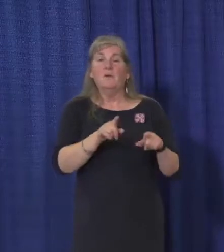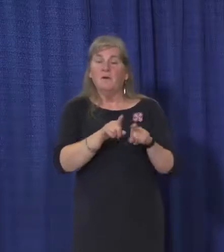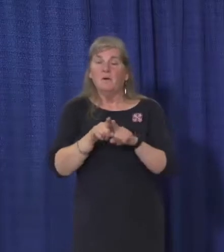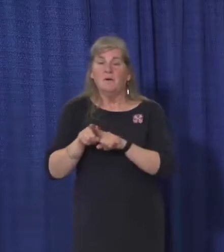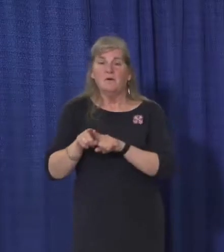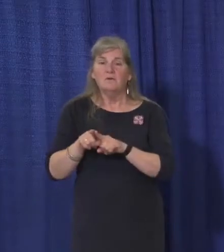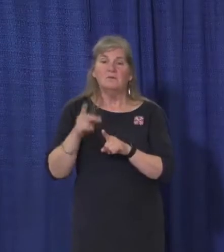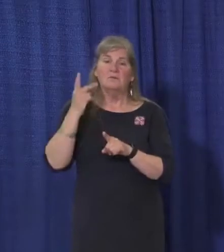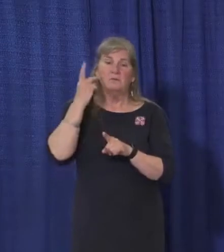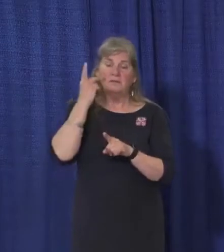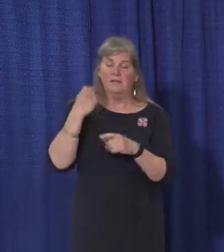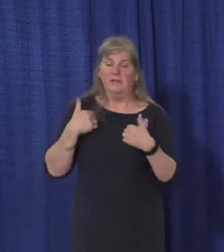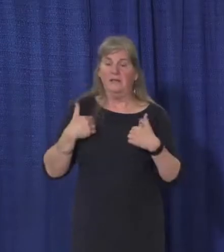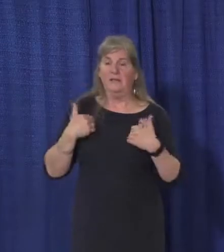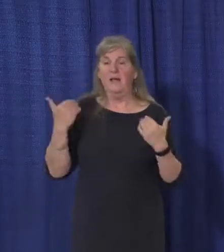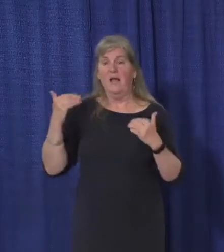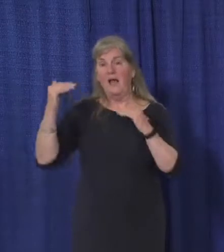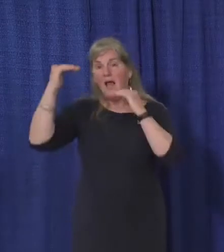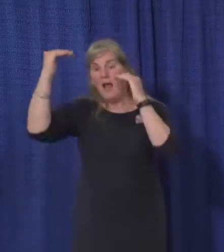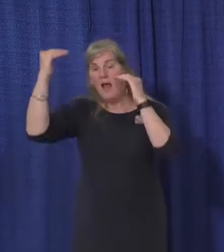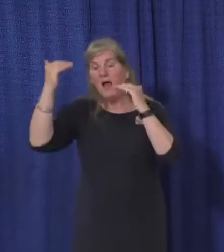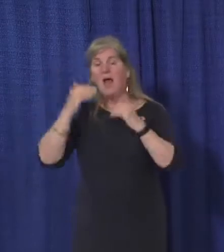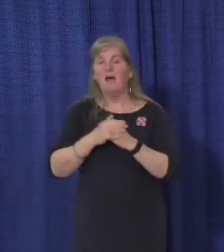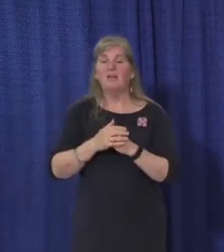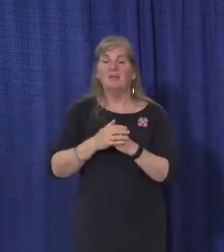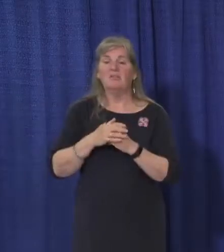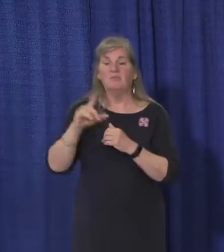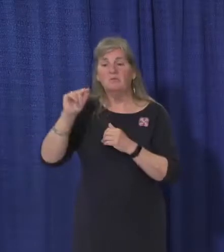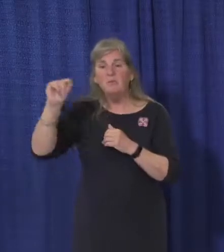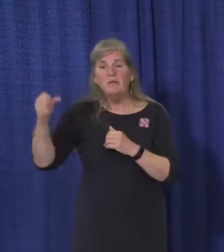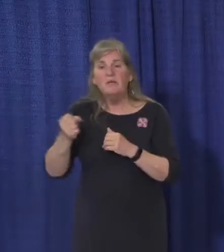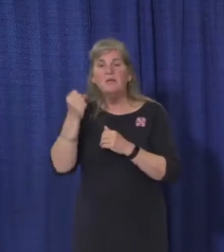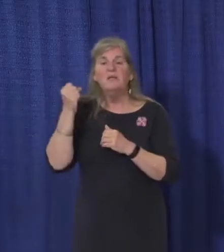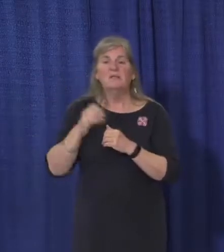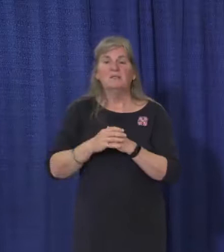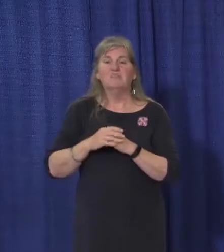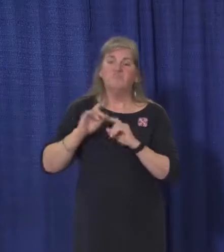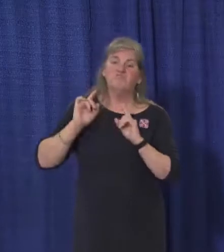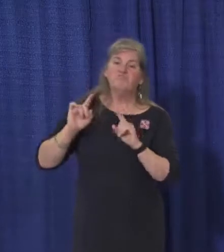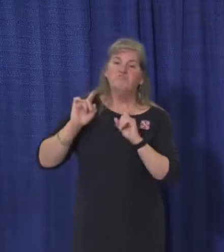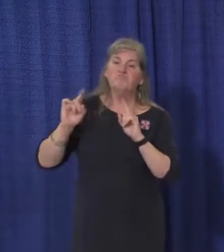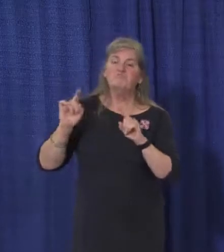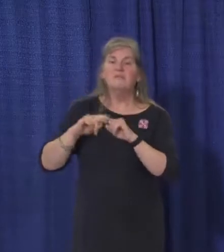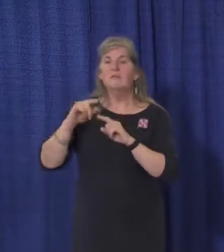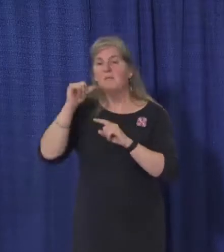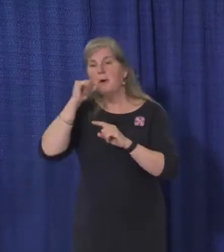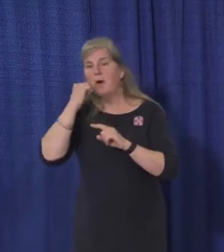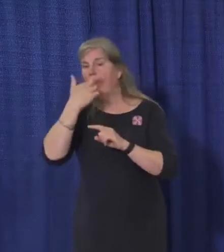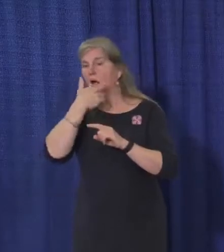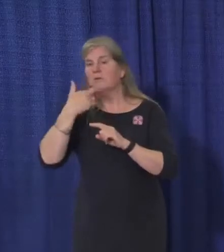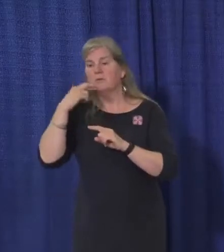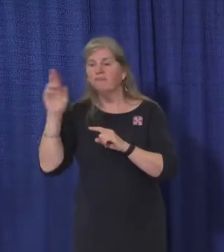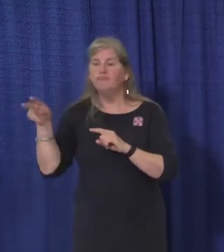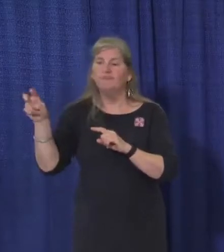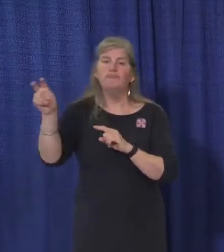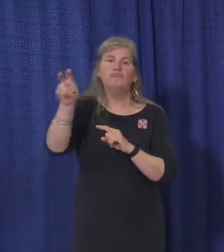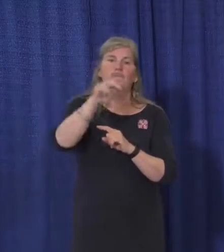We are also seeing activity amongst young adults who have been frequently toast recruiting